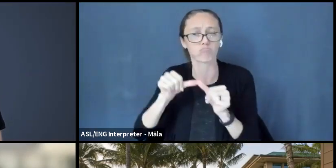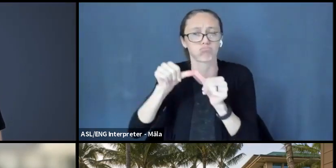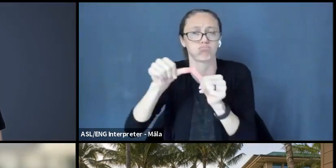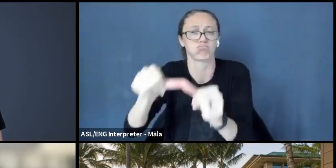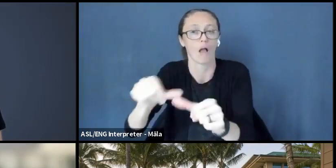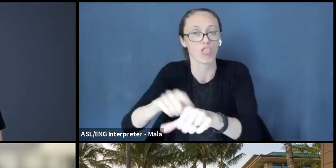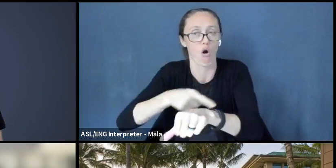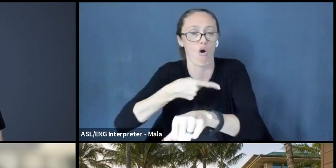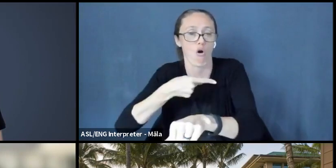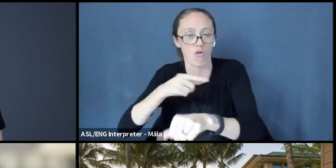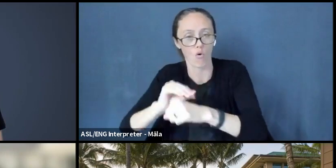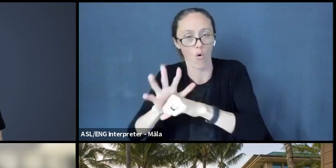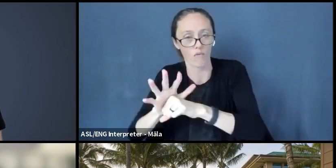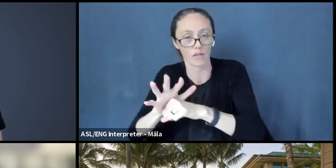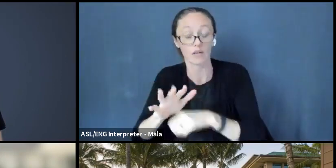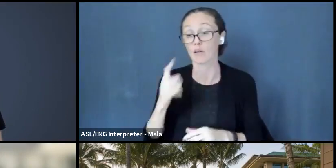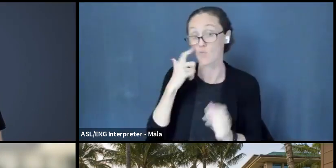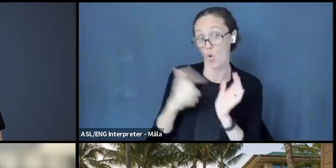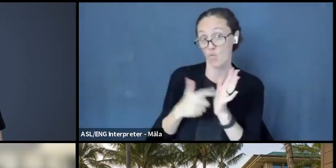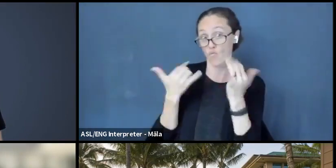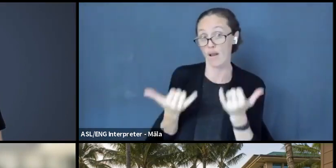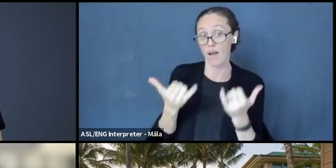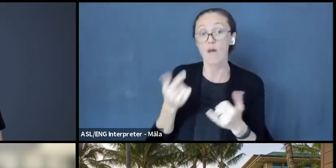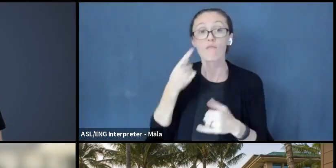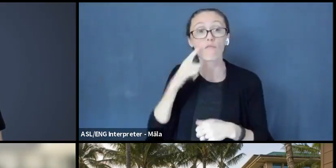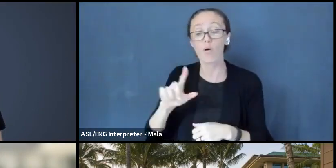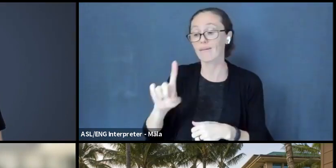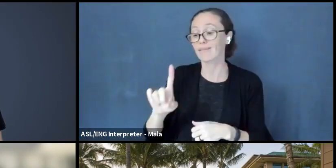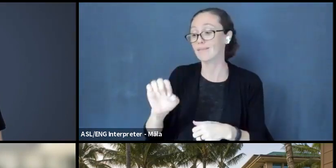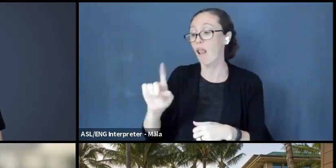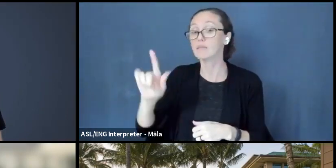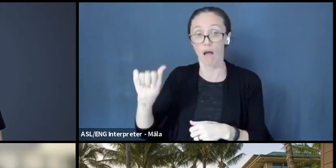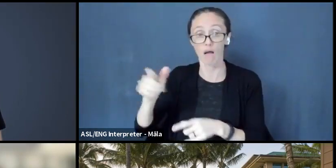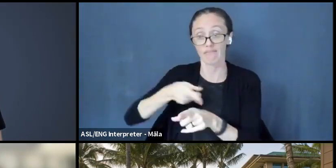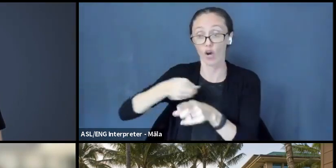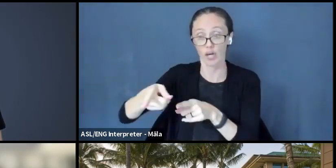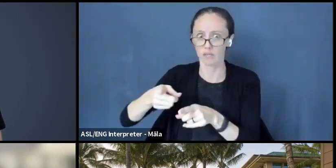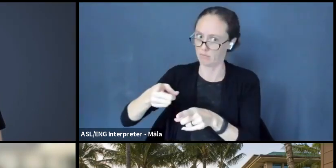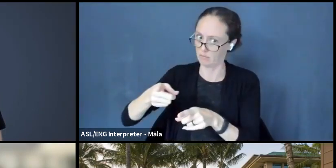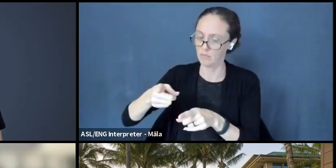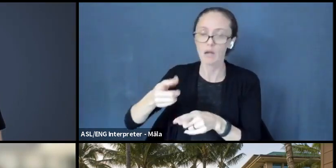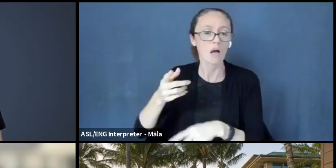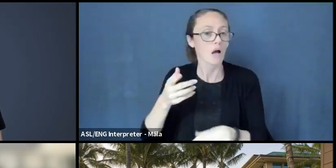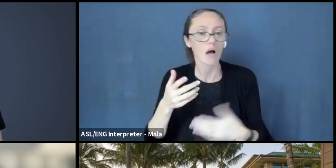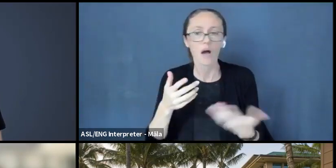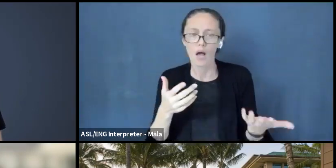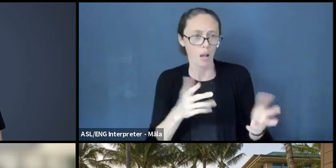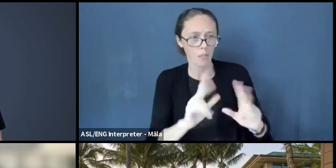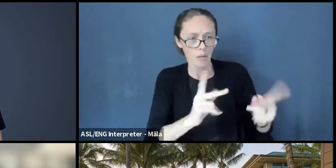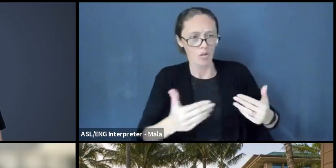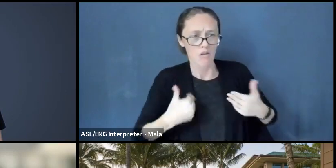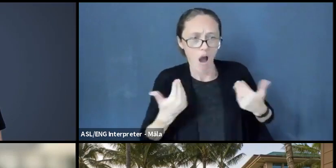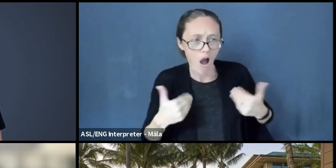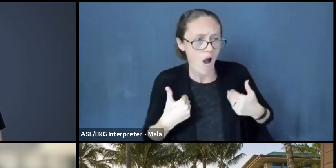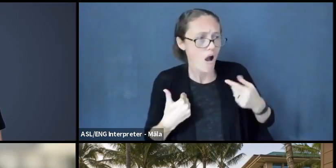with the Delta variant, especially, is that even young people with very mild disease are